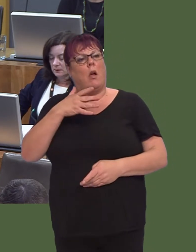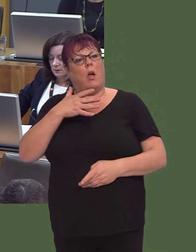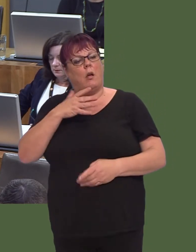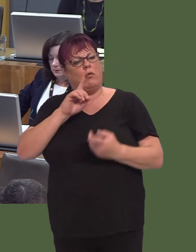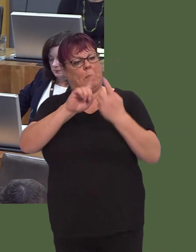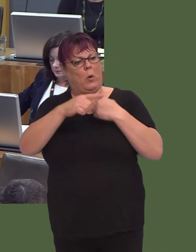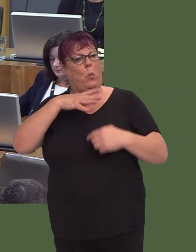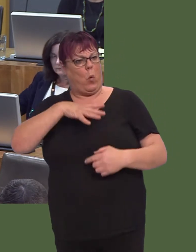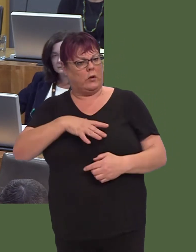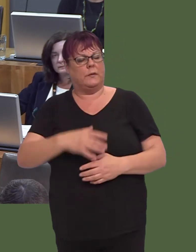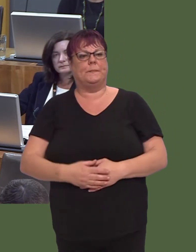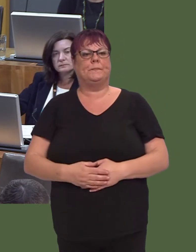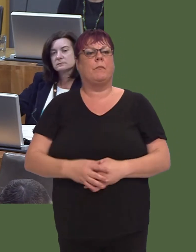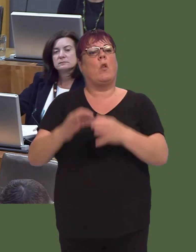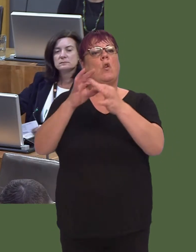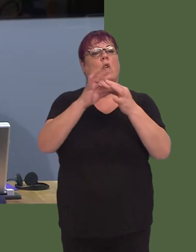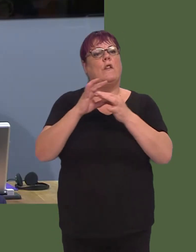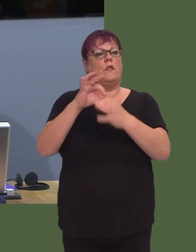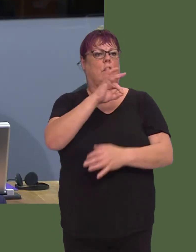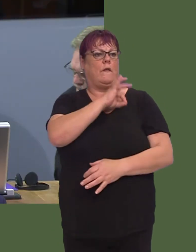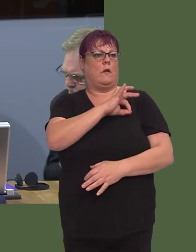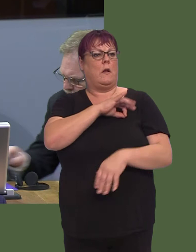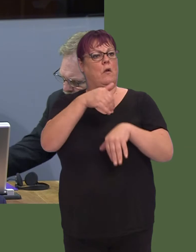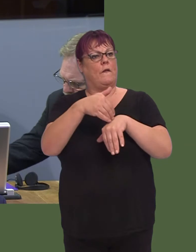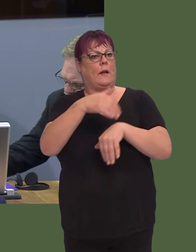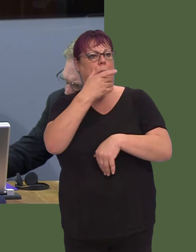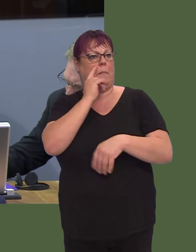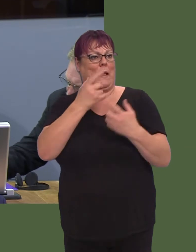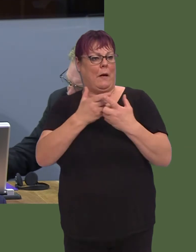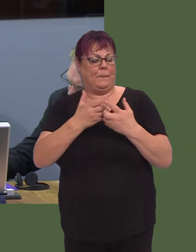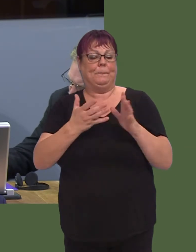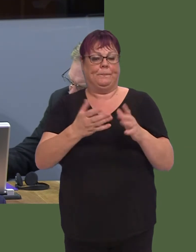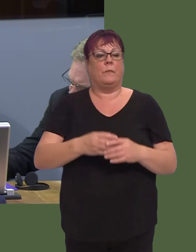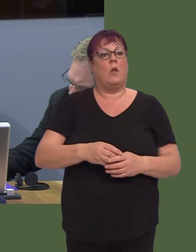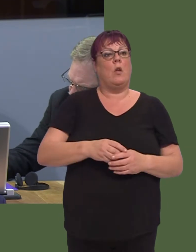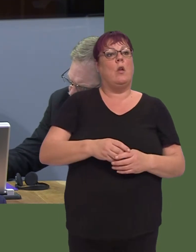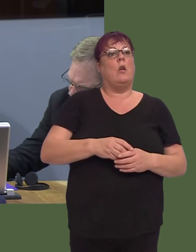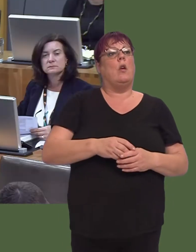But let me say to him that the real effect of universal credit is this: Community Housing